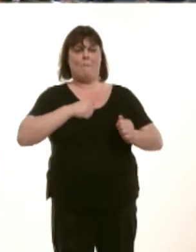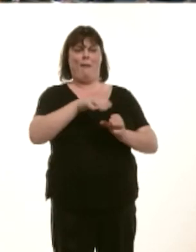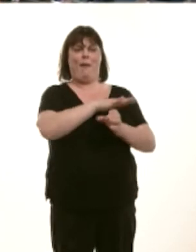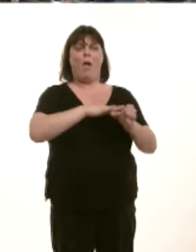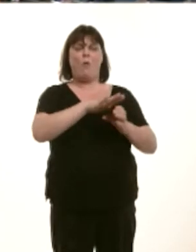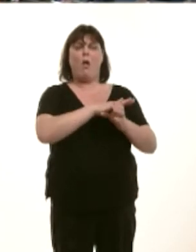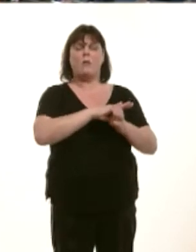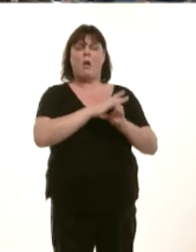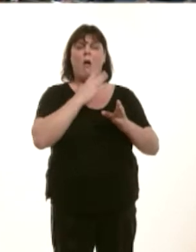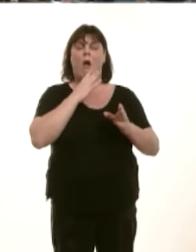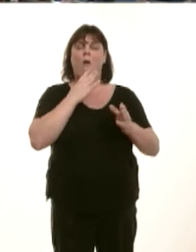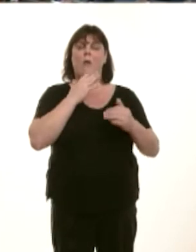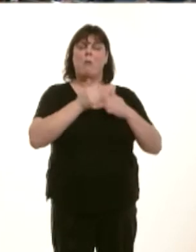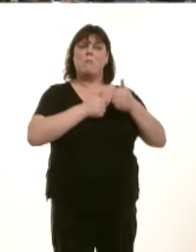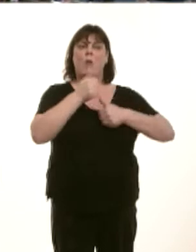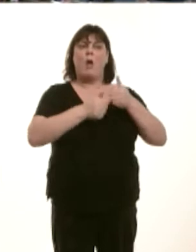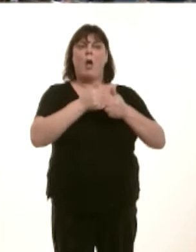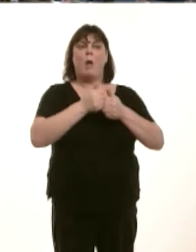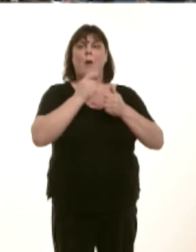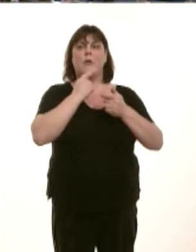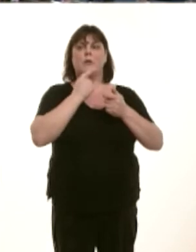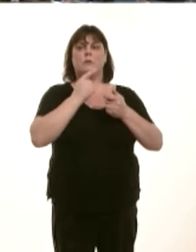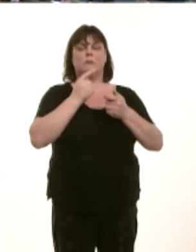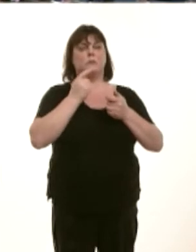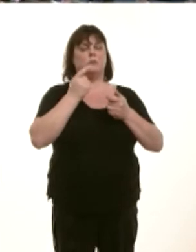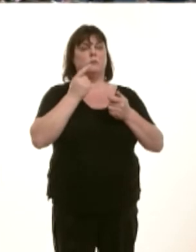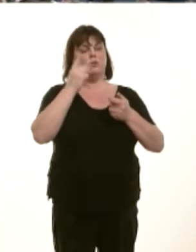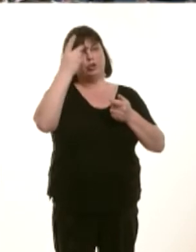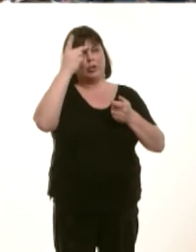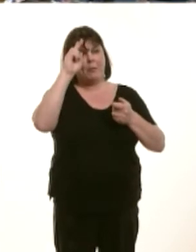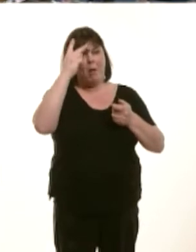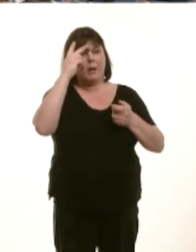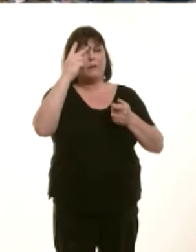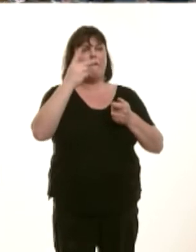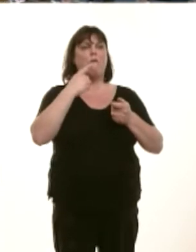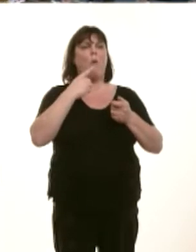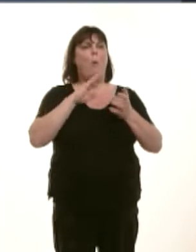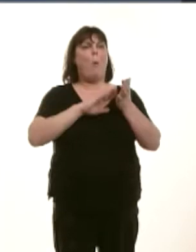with regard to the moorland line payments. However, that change of heart now leads to